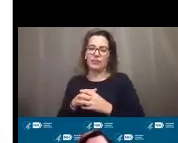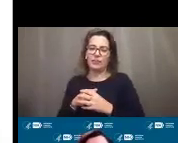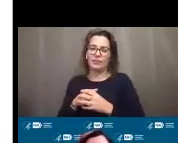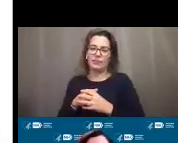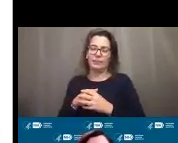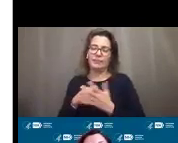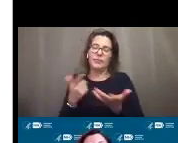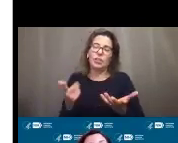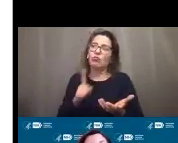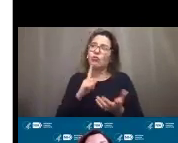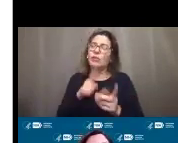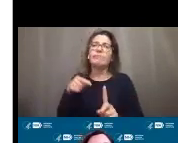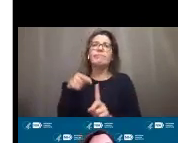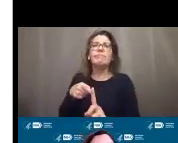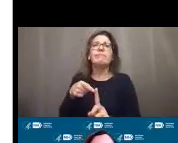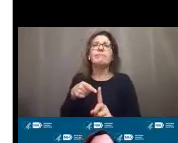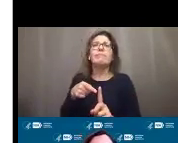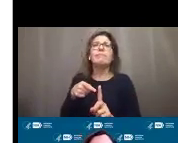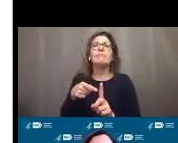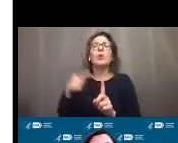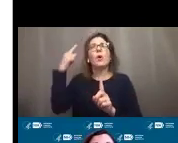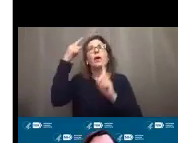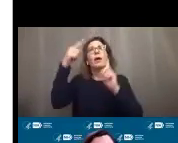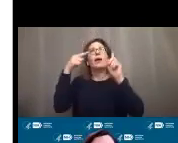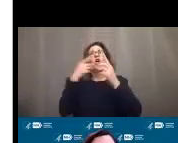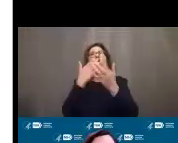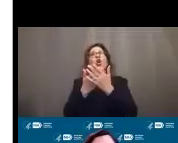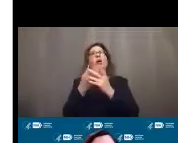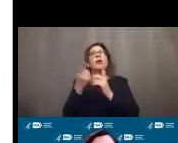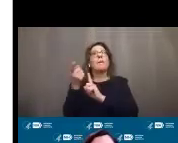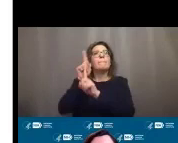those are the smaller awards, or any other type of award?